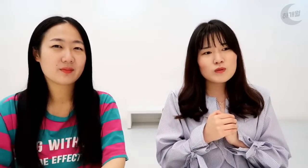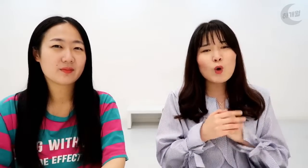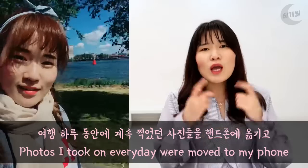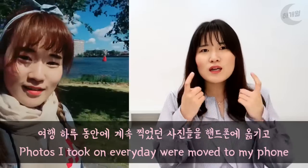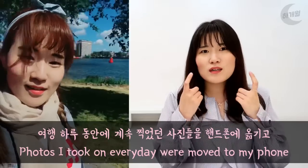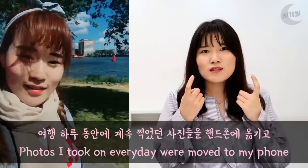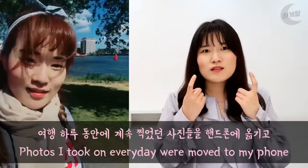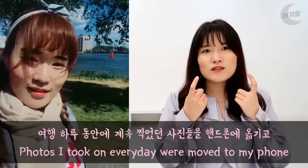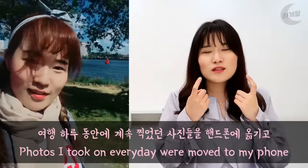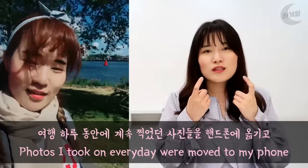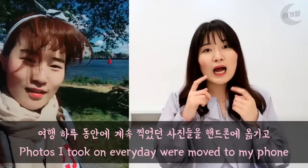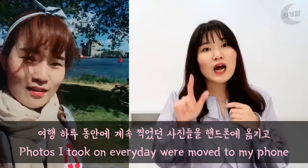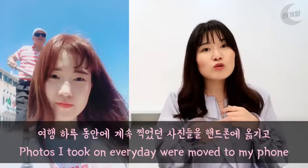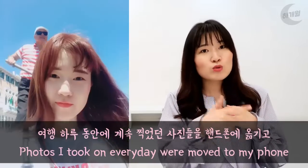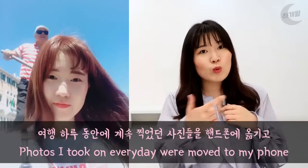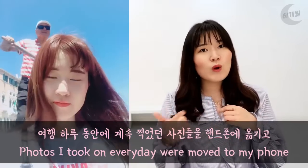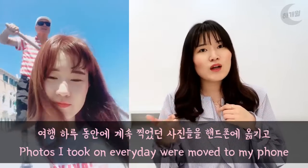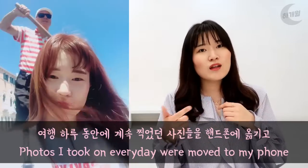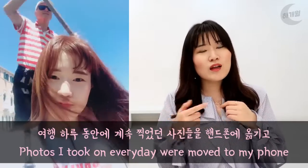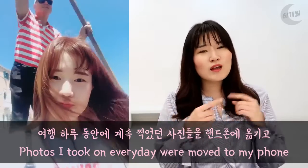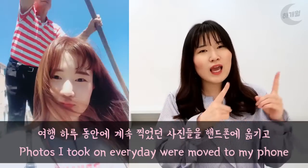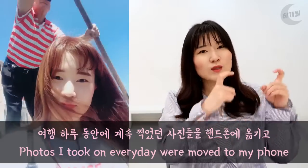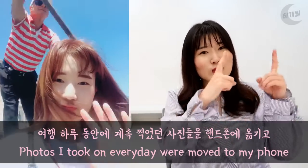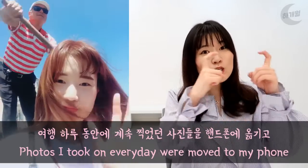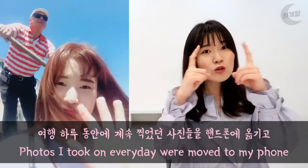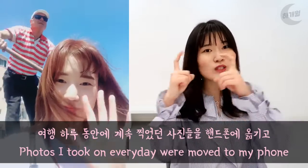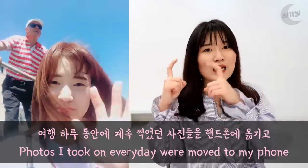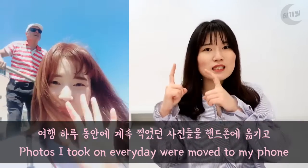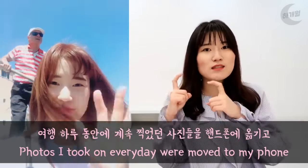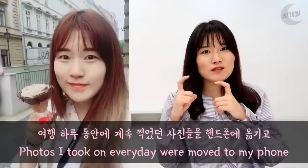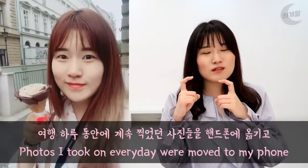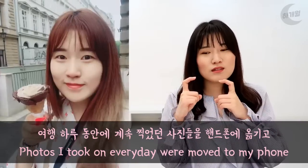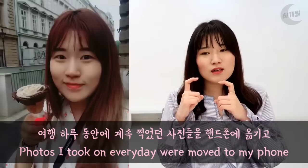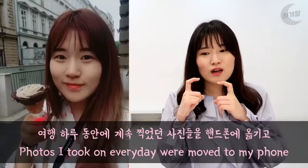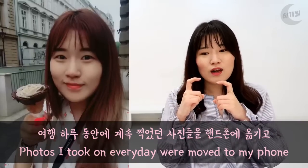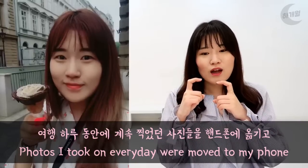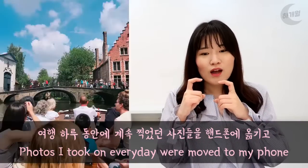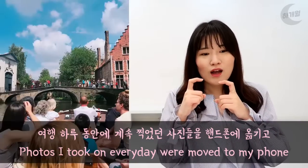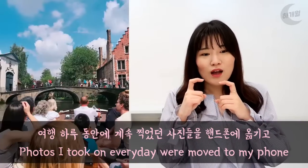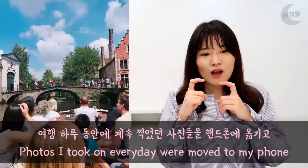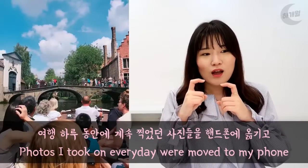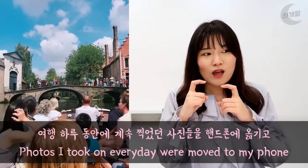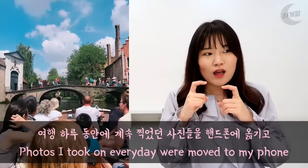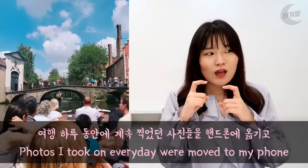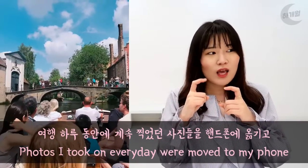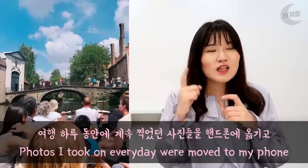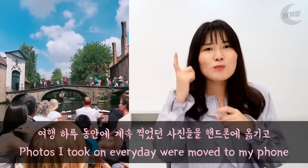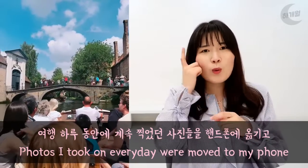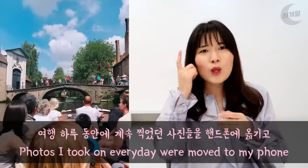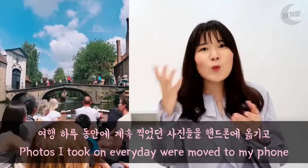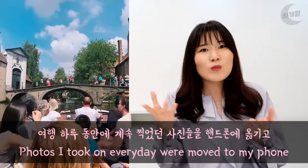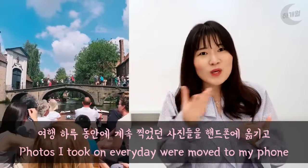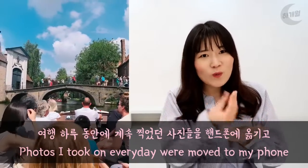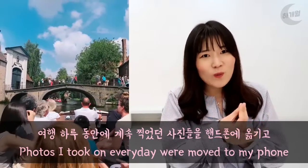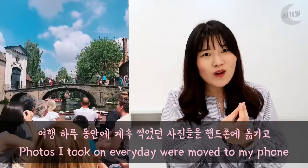Photos I took on everyday were moved to my phone